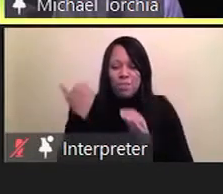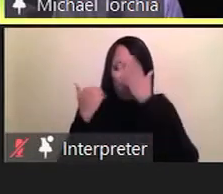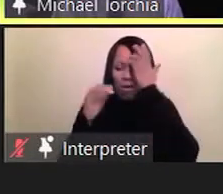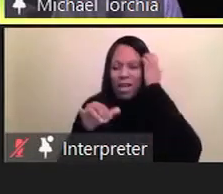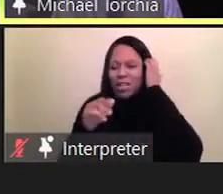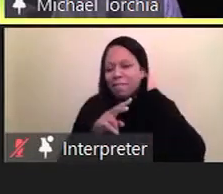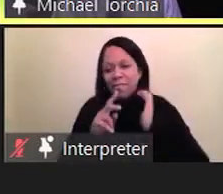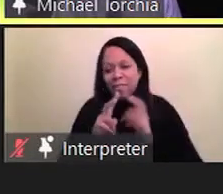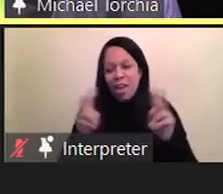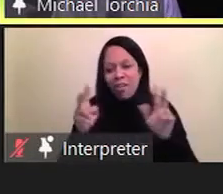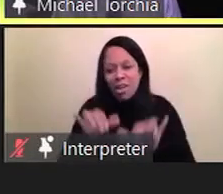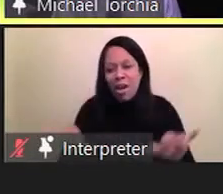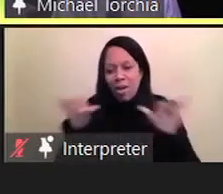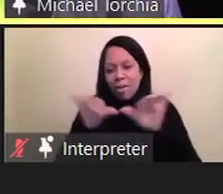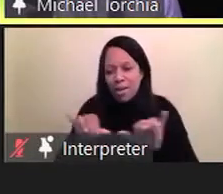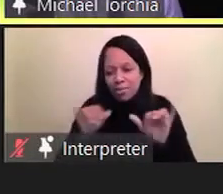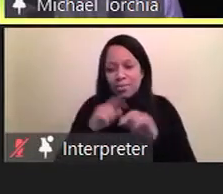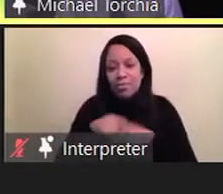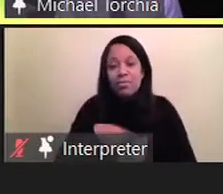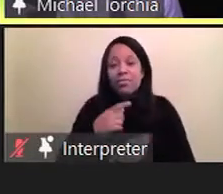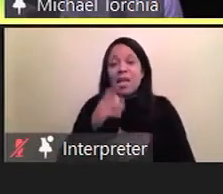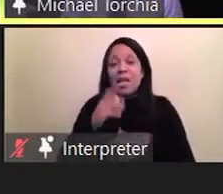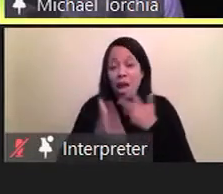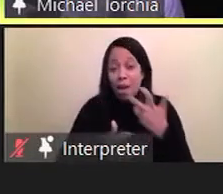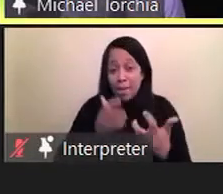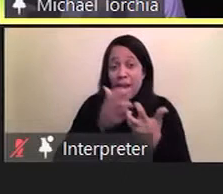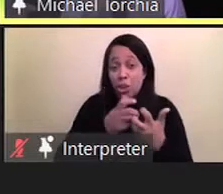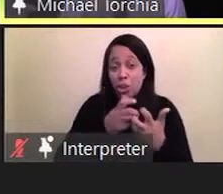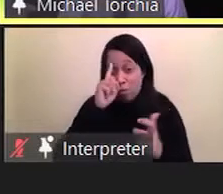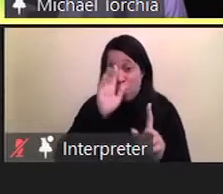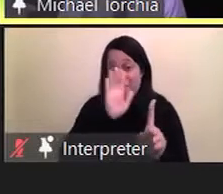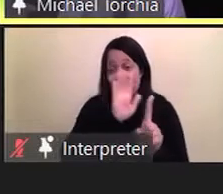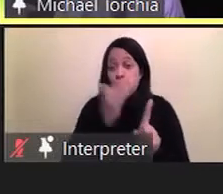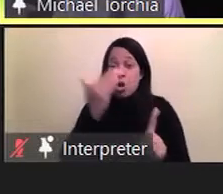to the employee's known physical or mental disabilities.